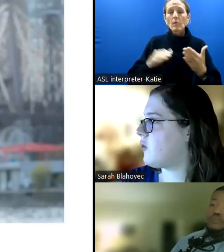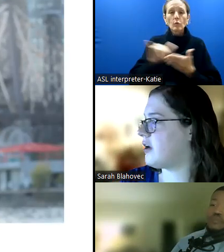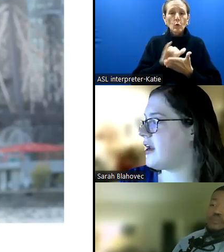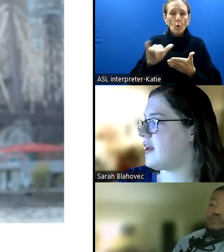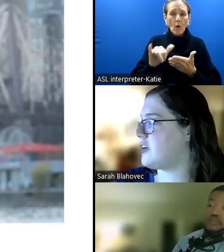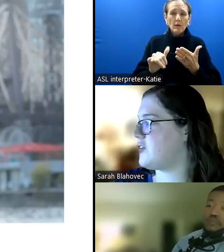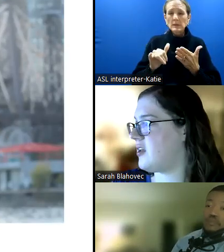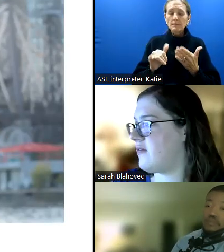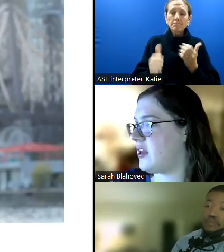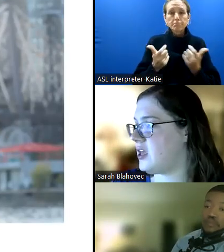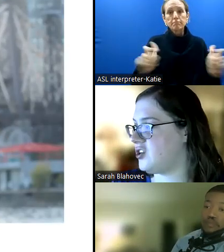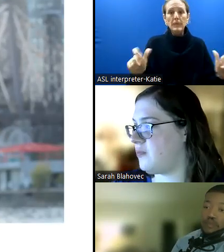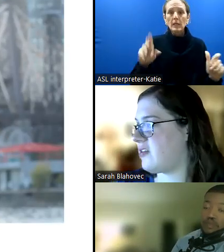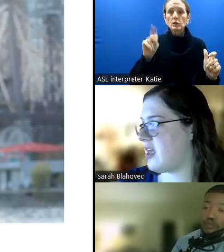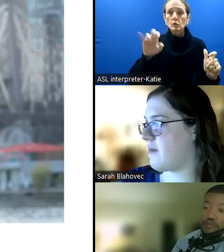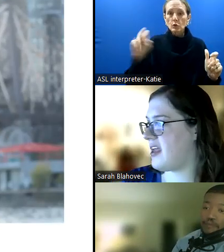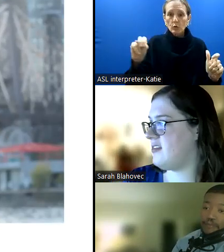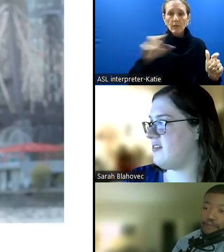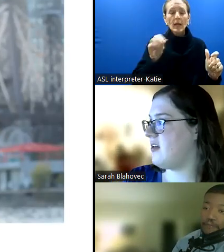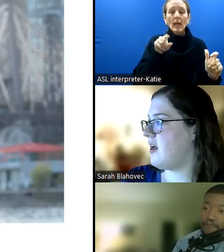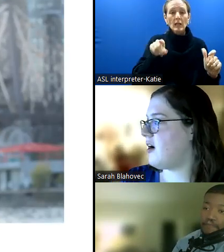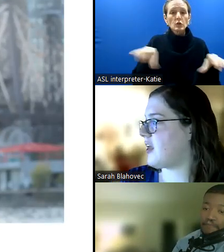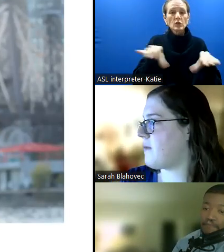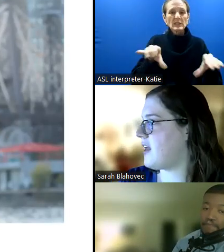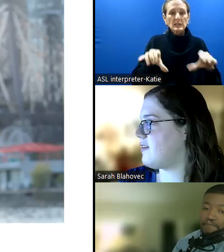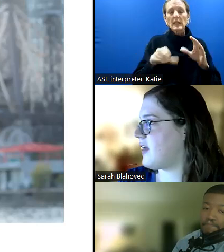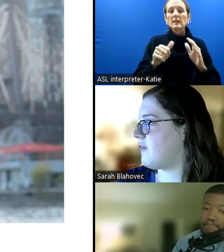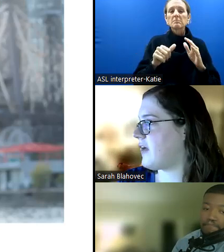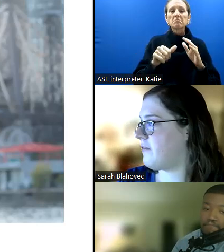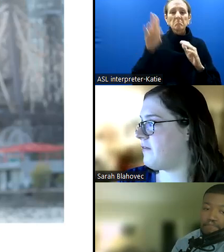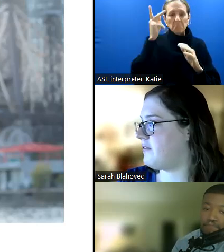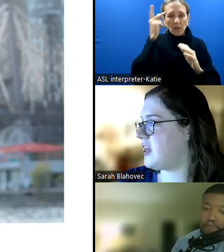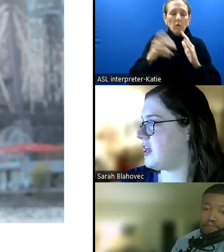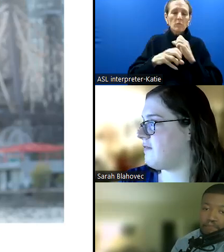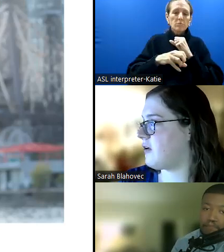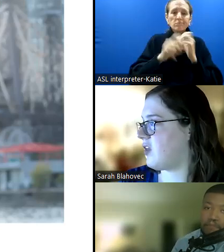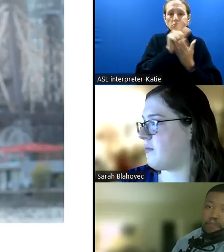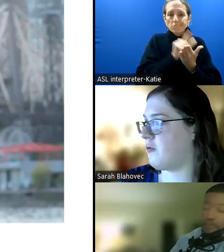coordinating legislative and issue-based campaigns. On campaigns like the Fight for 15, for example,